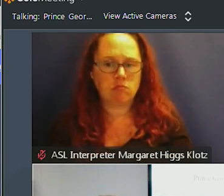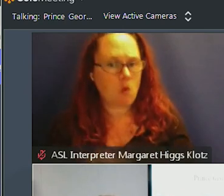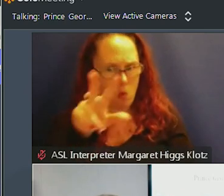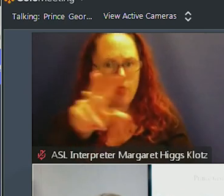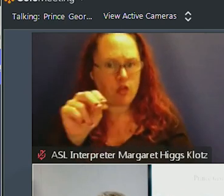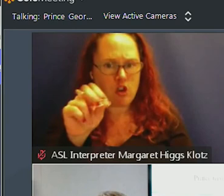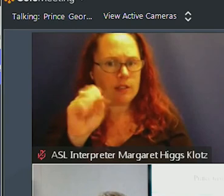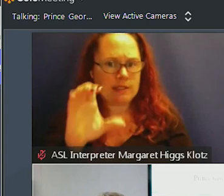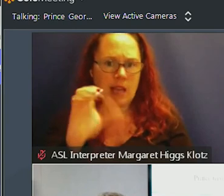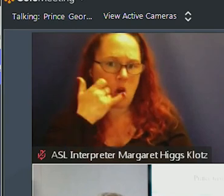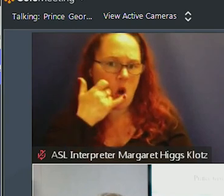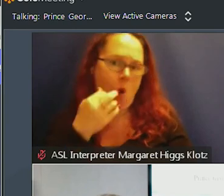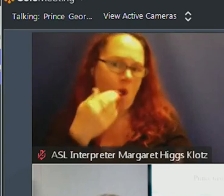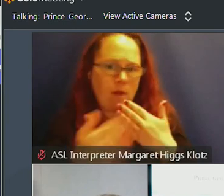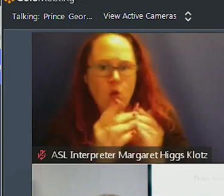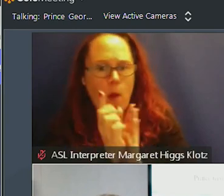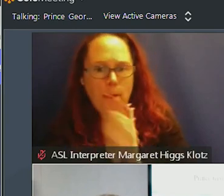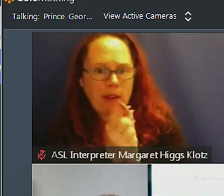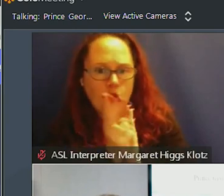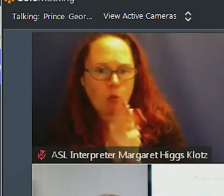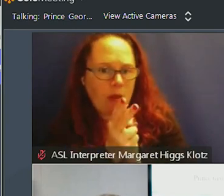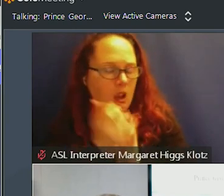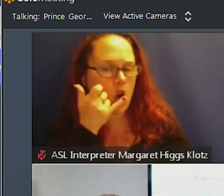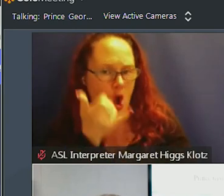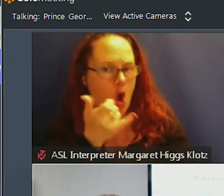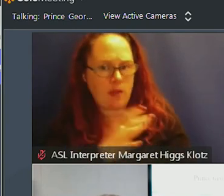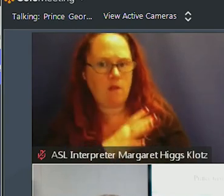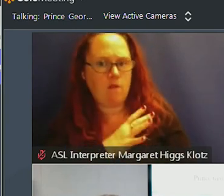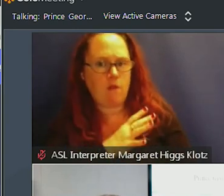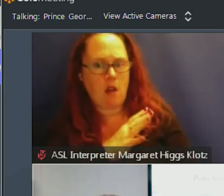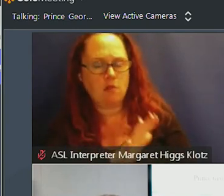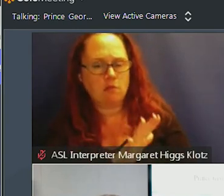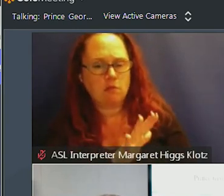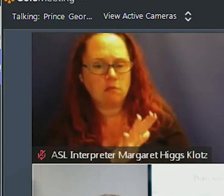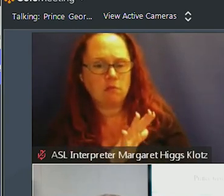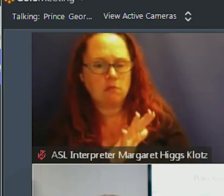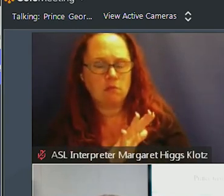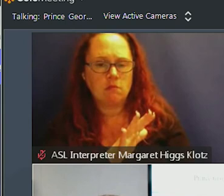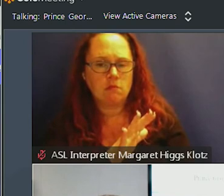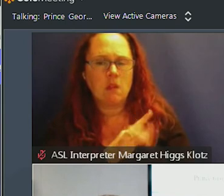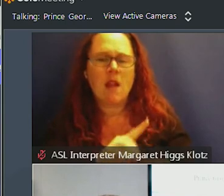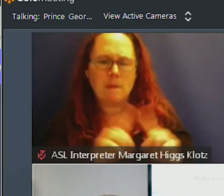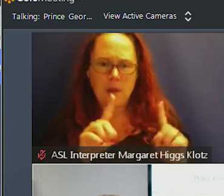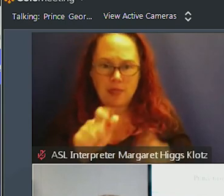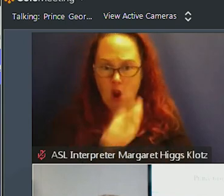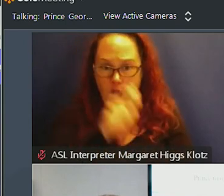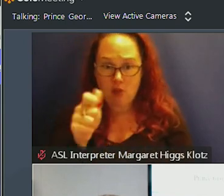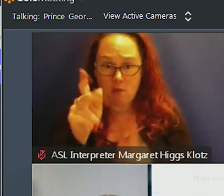a minute or two call to, to your client, but there are others on here who are not your clients too. And I want to see,